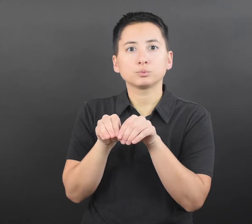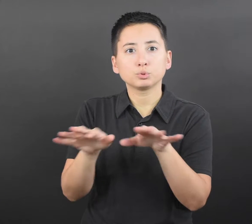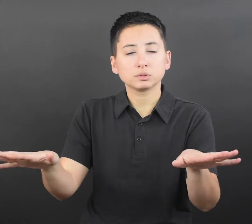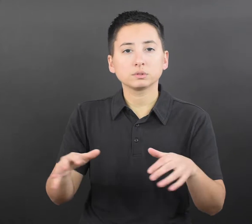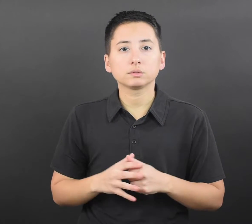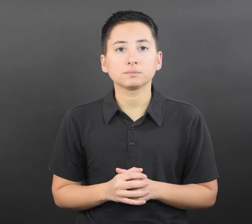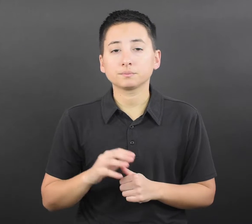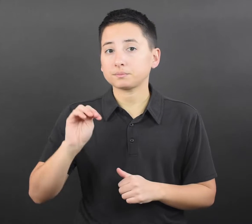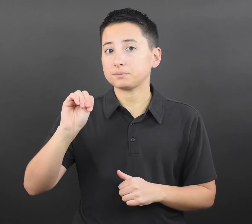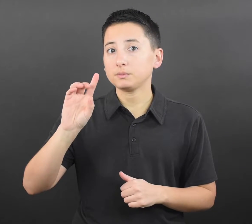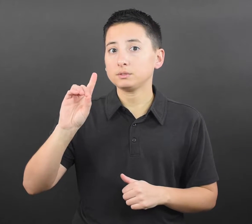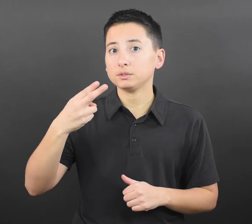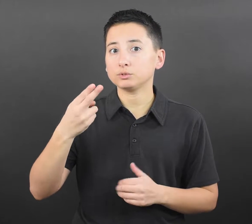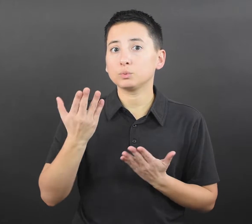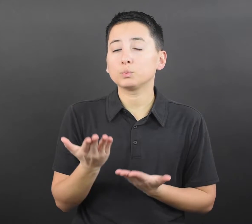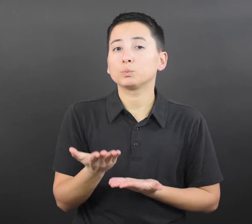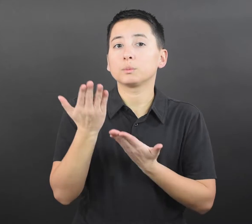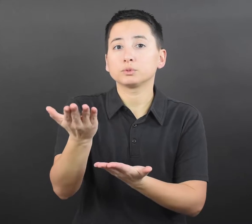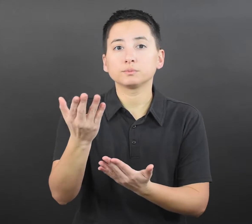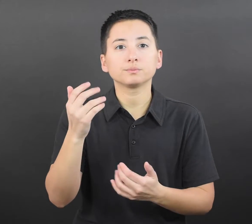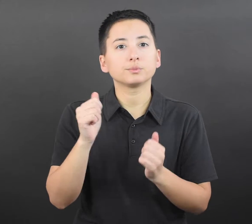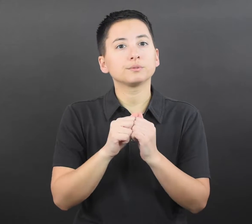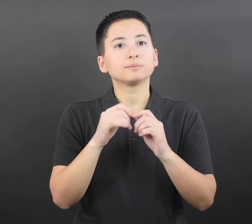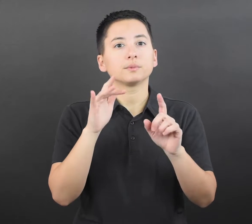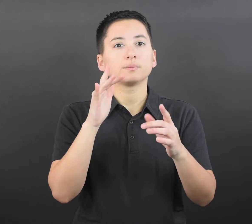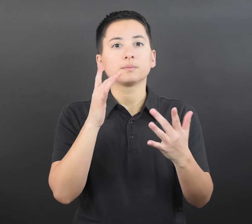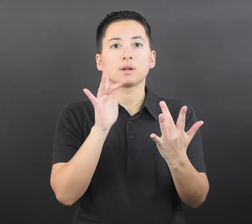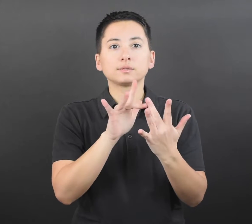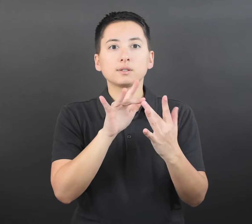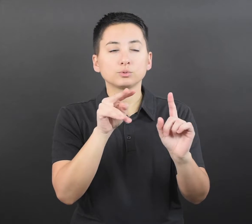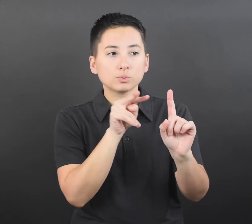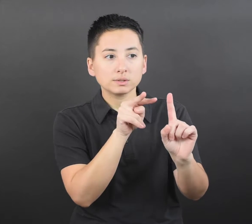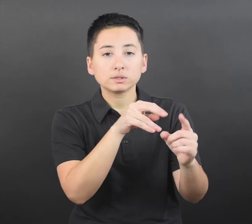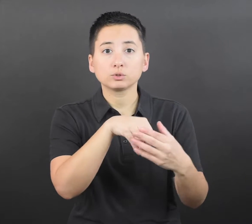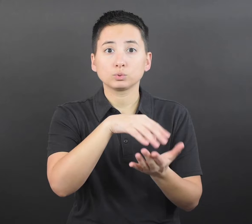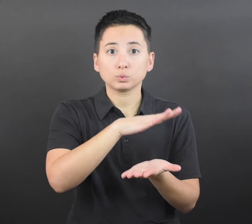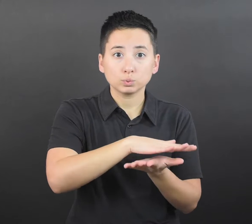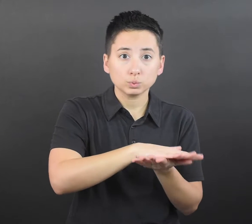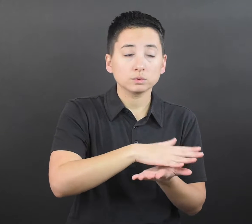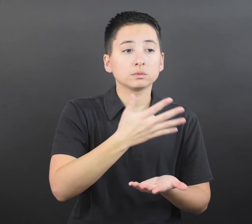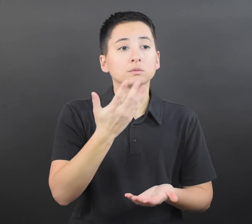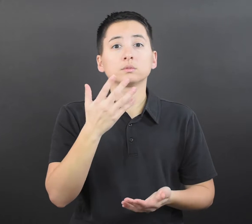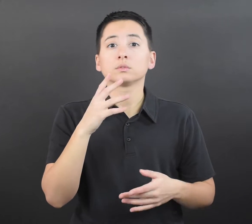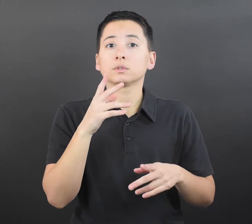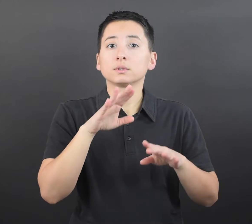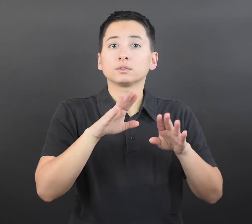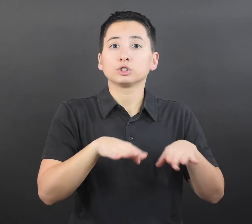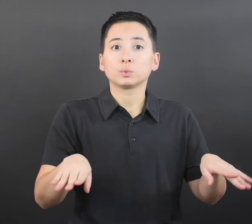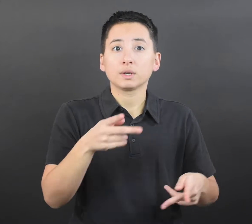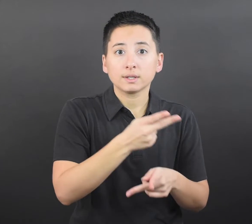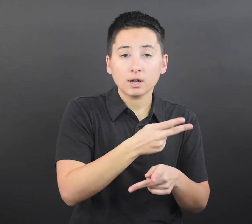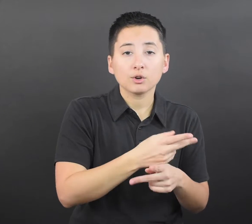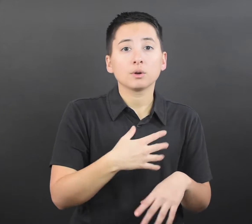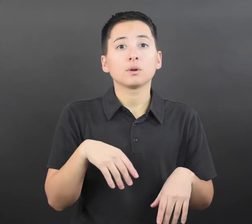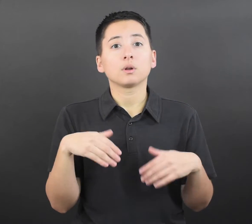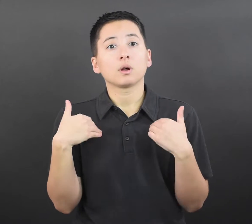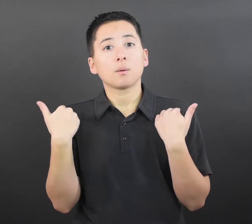role in reducing the spread of COVID-19. MDH recommendations for contact tracing in school,